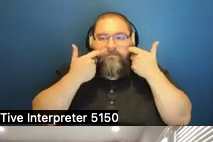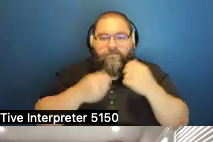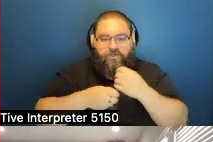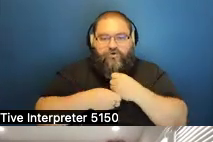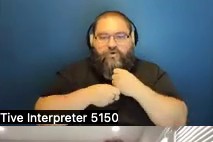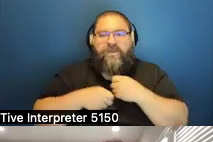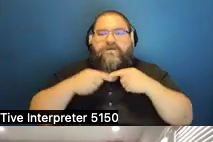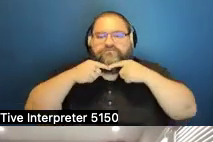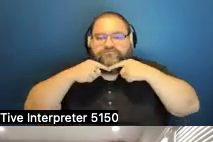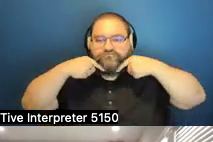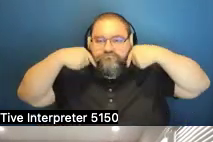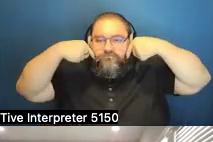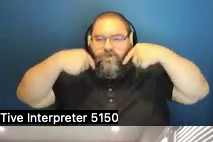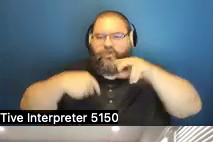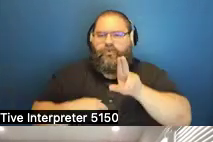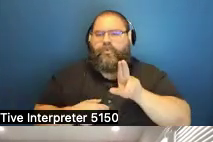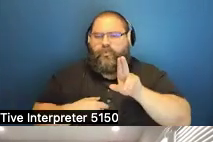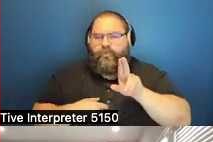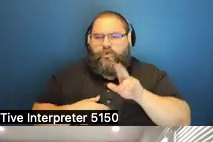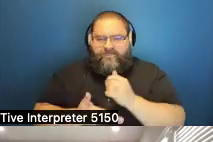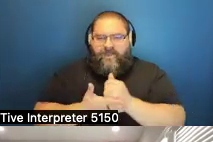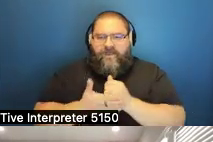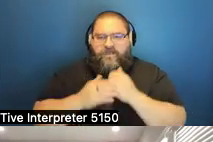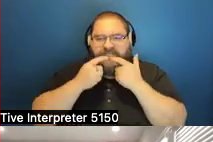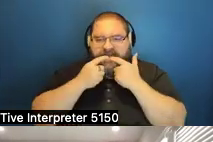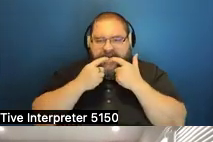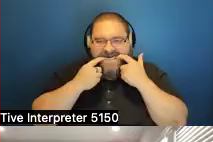19:43:15 that has an adequate comfortably. 19:43:22